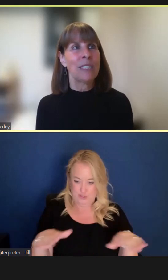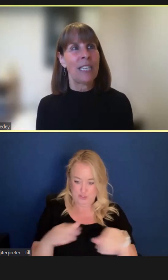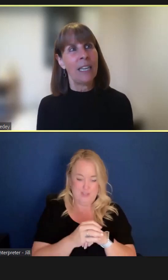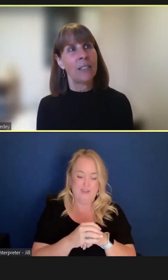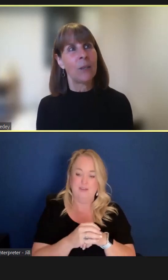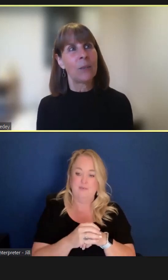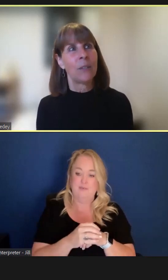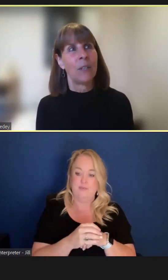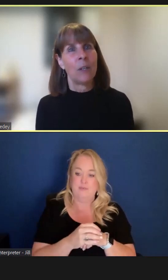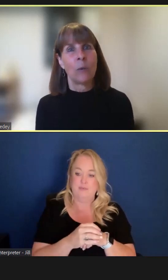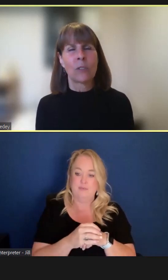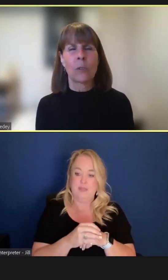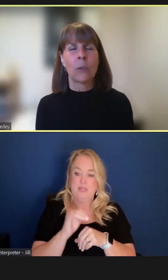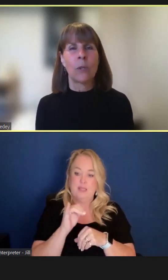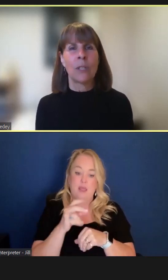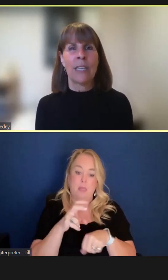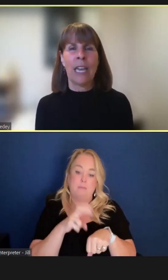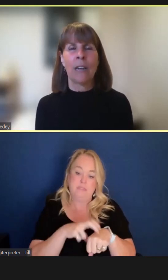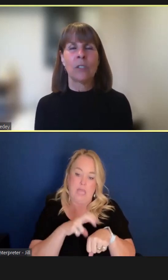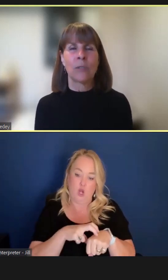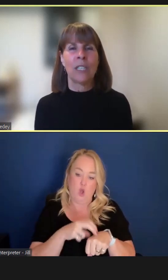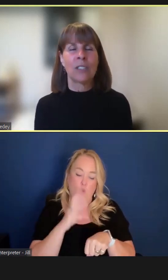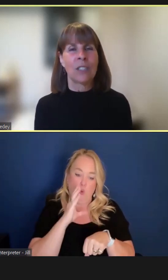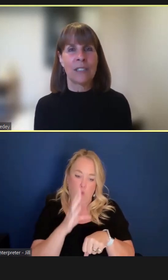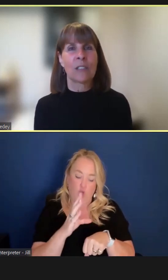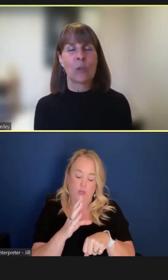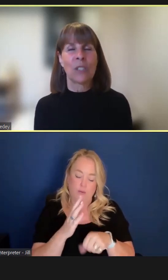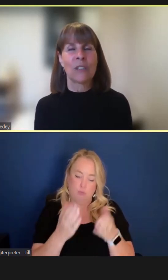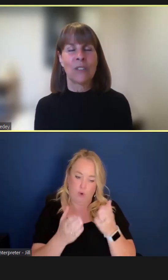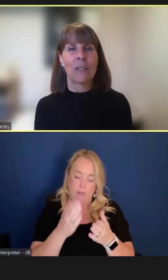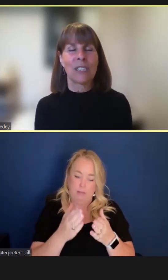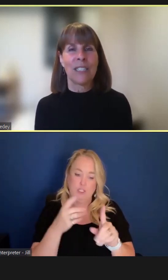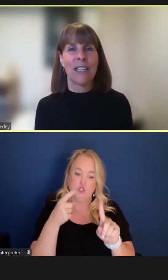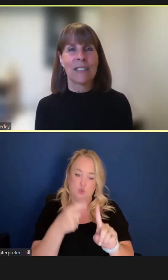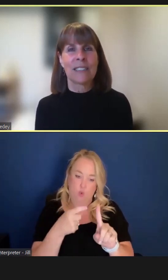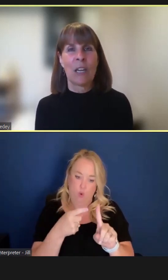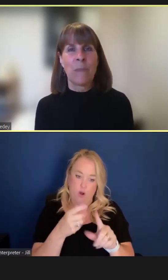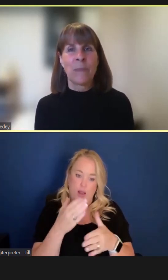potato would score in the average range on this expressive language test and it